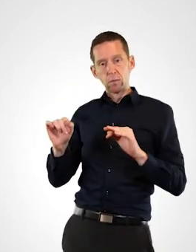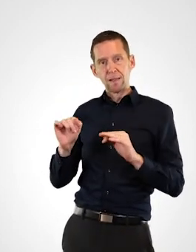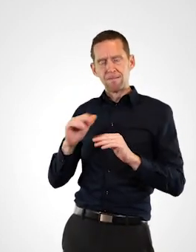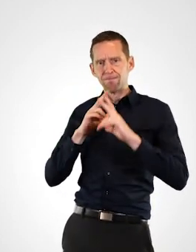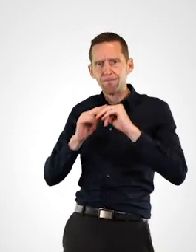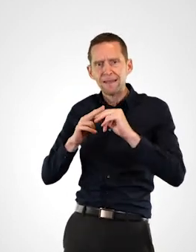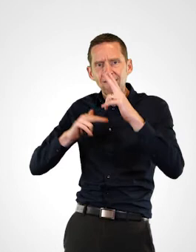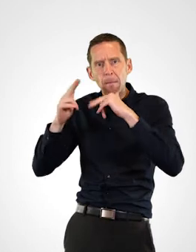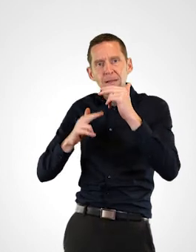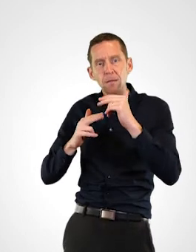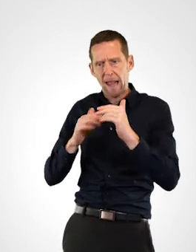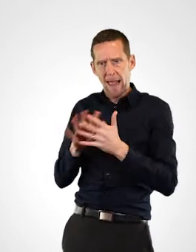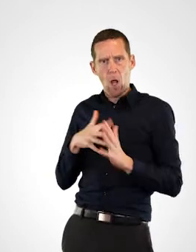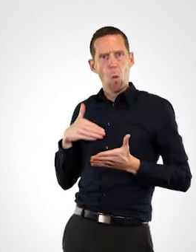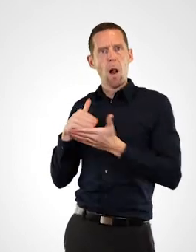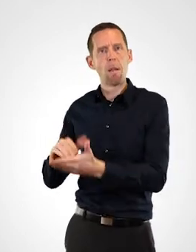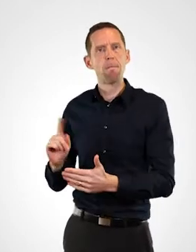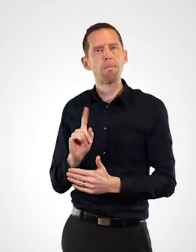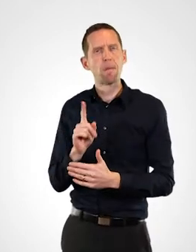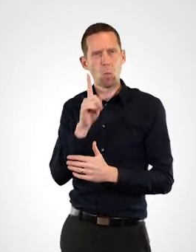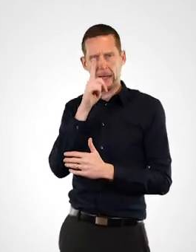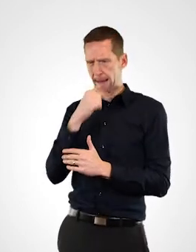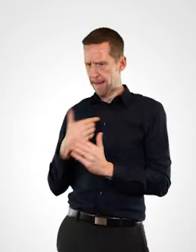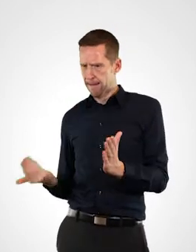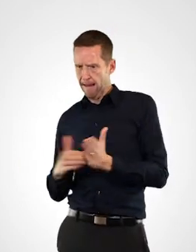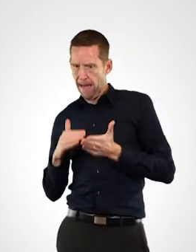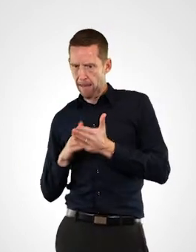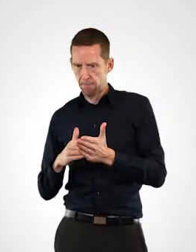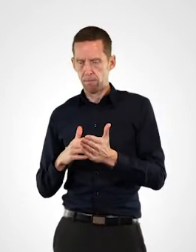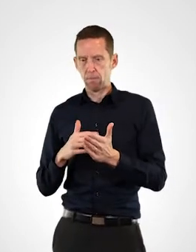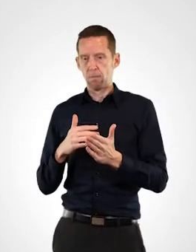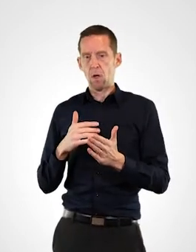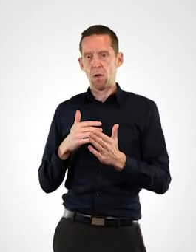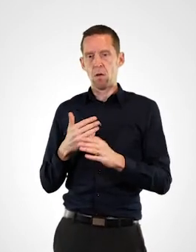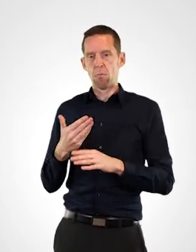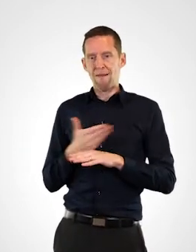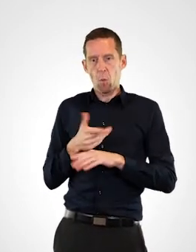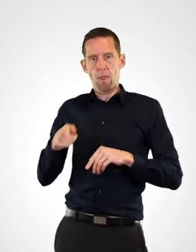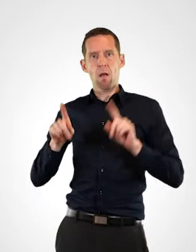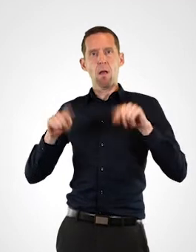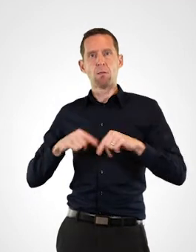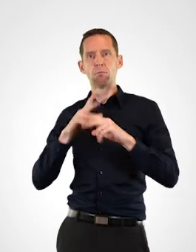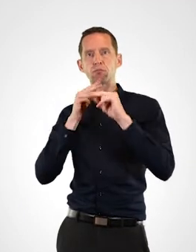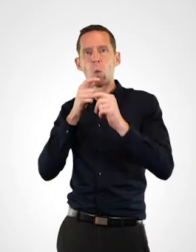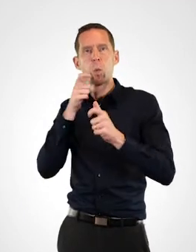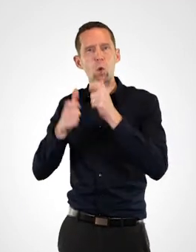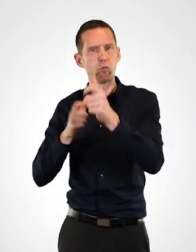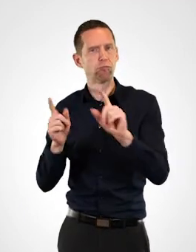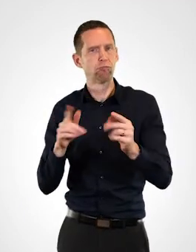So what kinds of intervention might be effective in helping kids make progress before they're saying words on a regular basis?